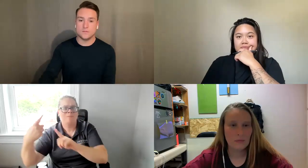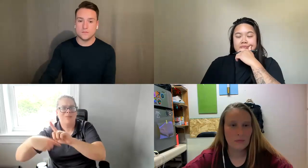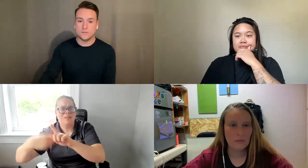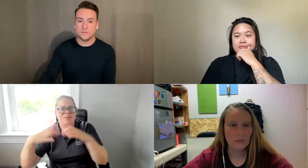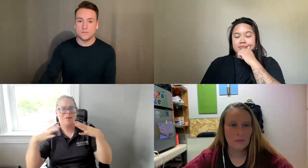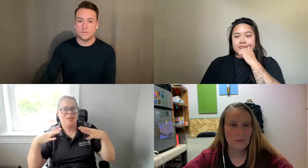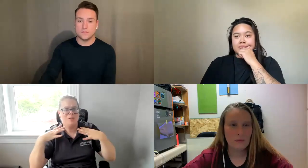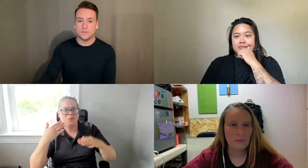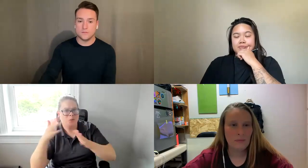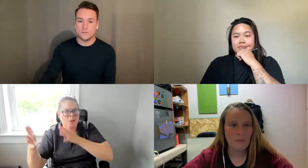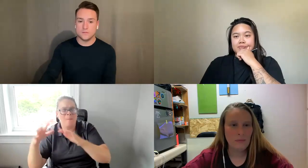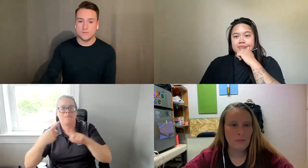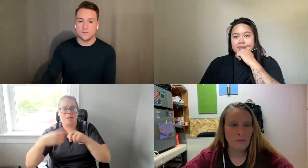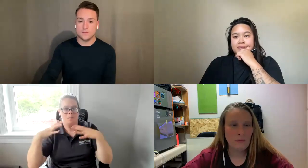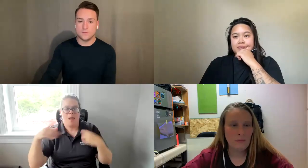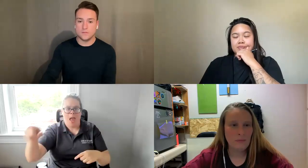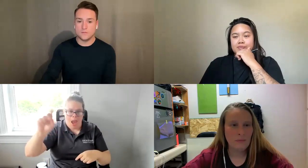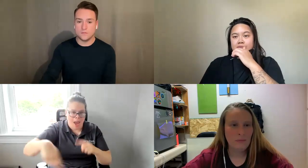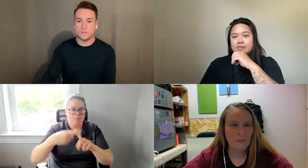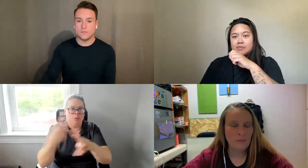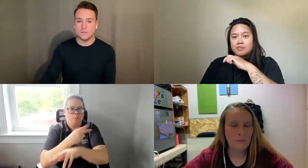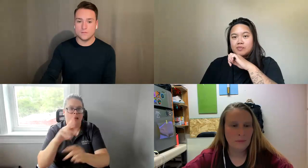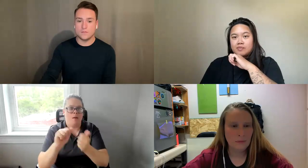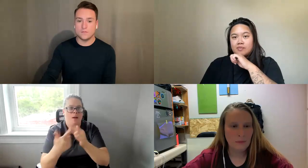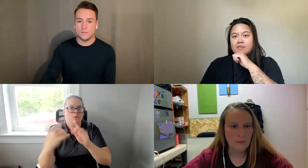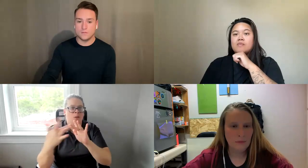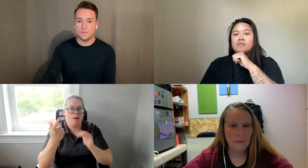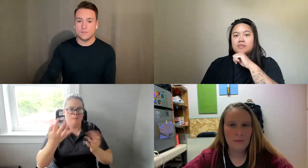Everything is based on the service for renting vacations, everything is web based.